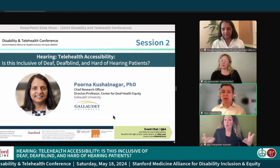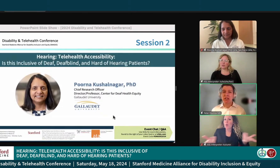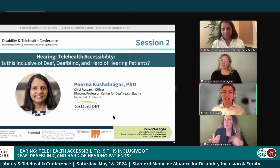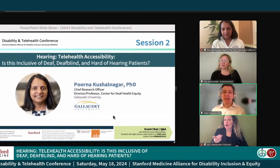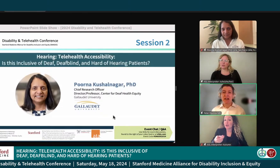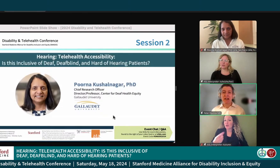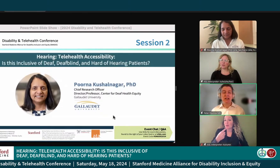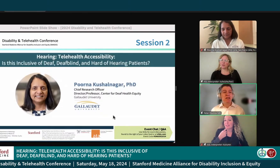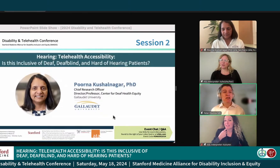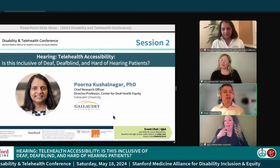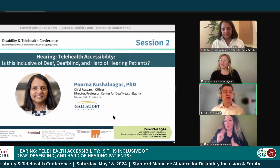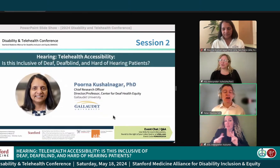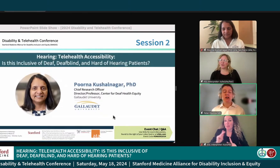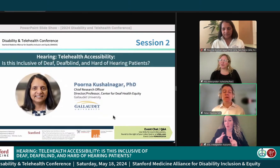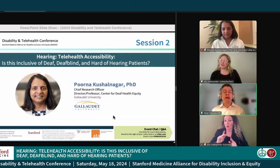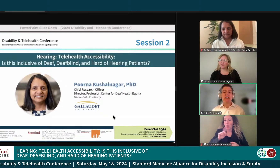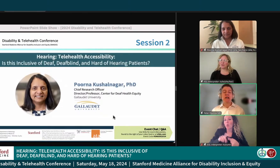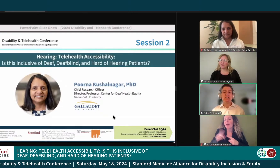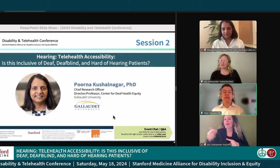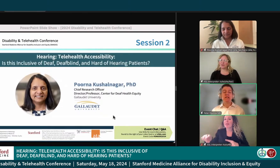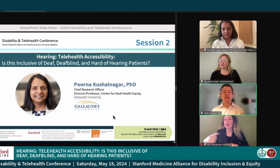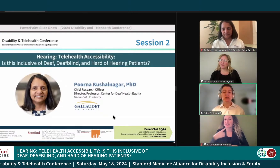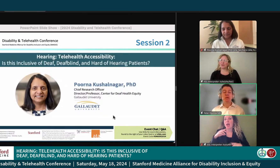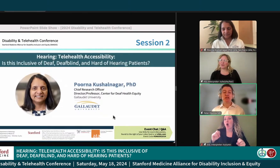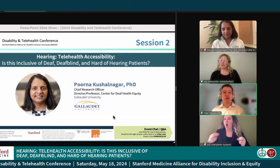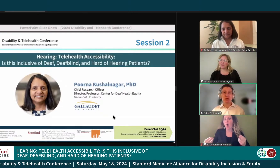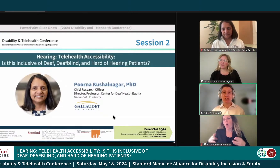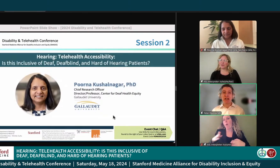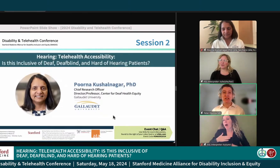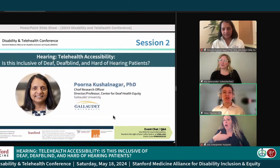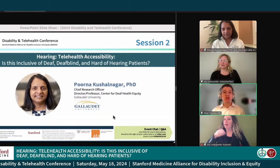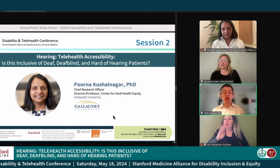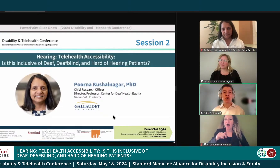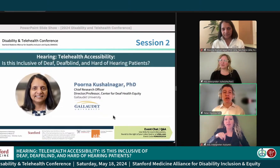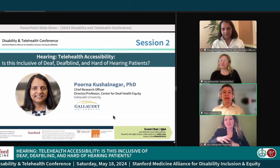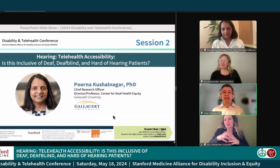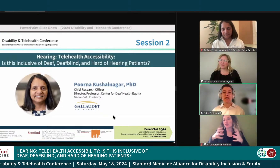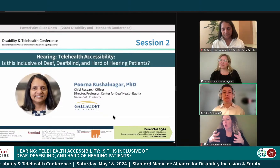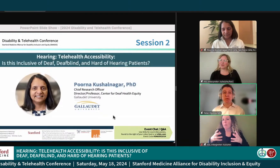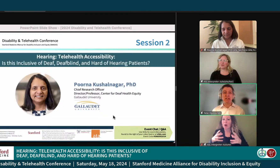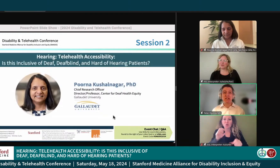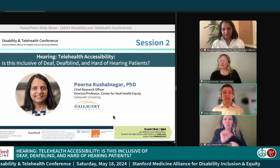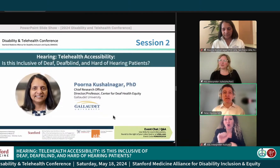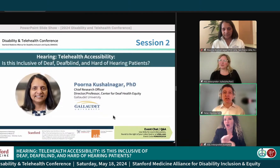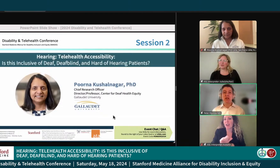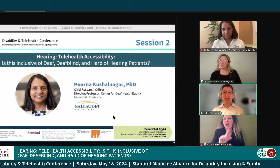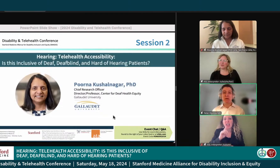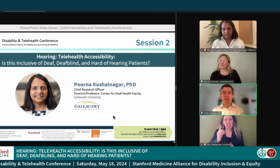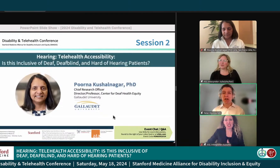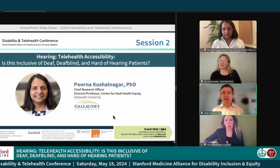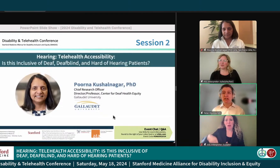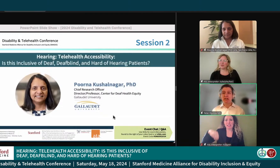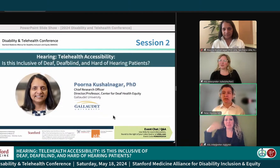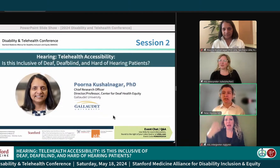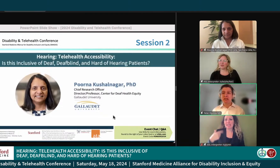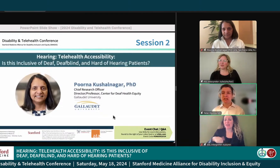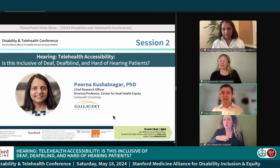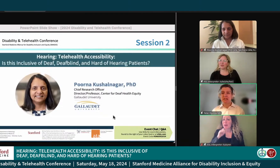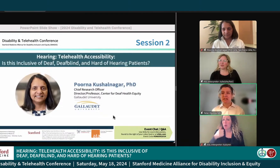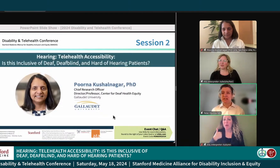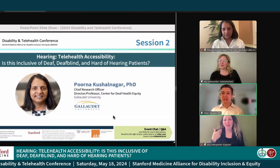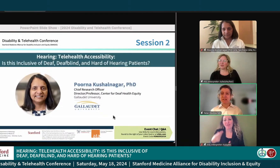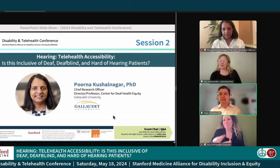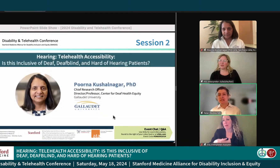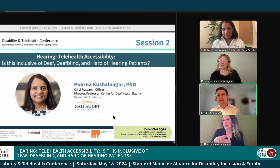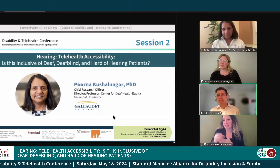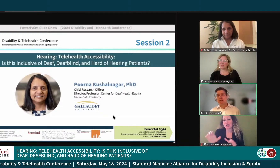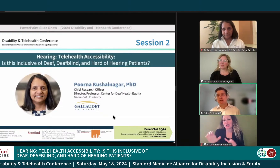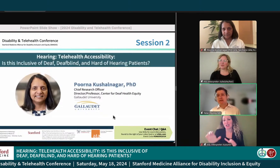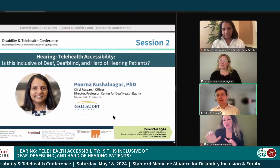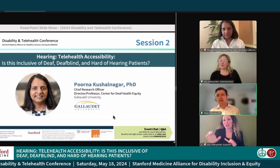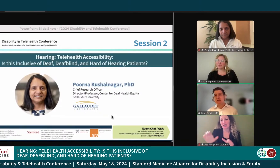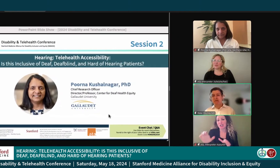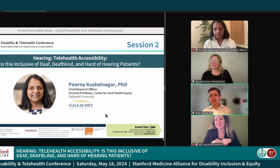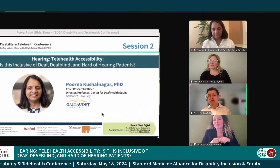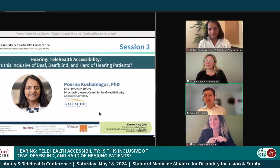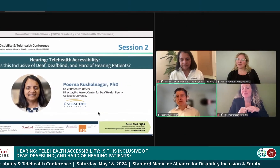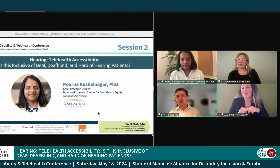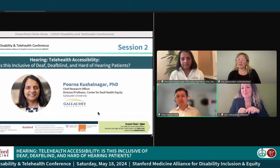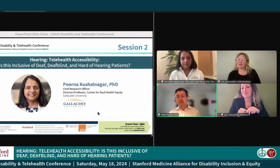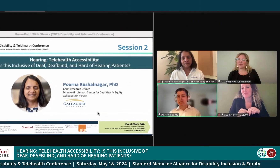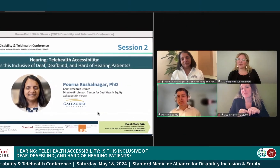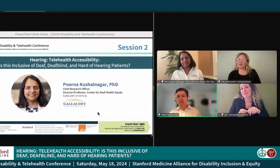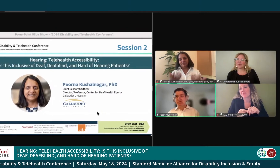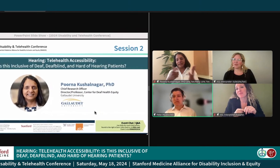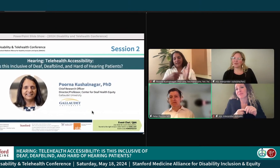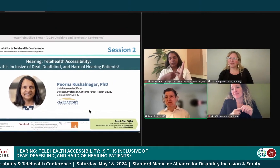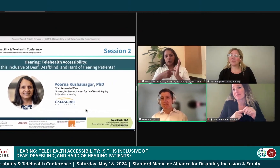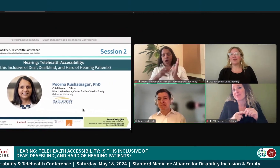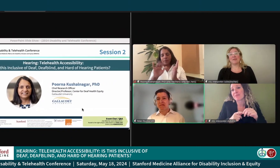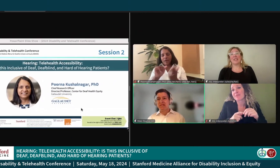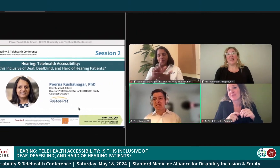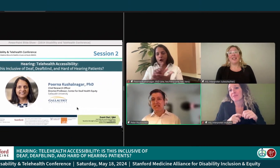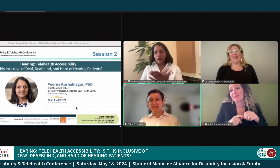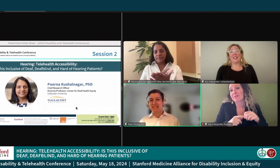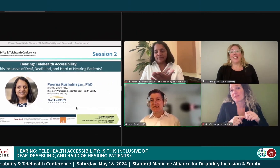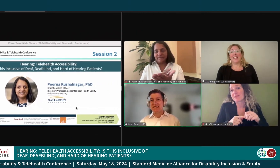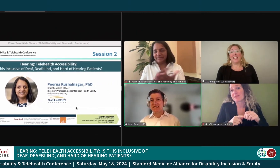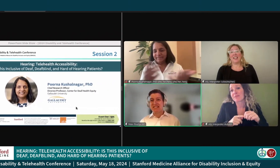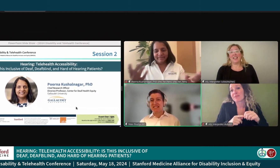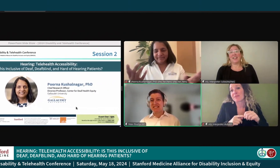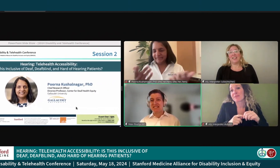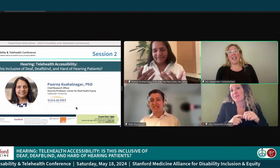when they say, my God, this is so much work and so expensive, we don't have the money to do this?